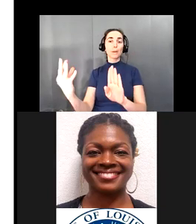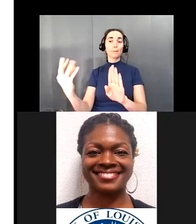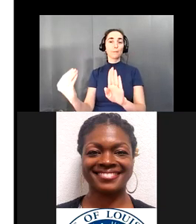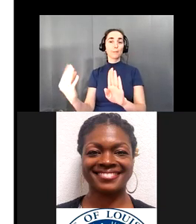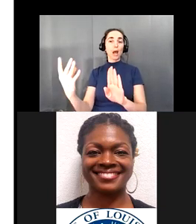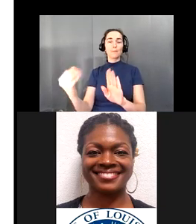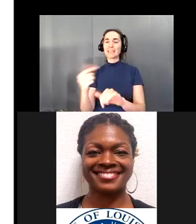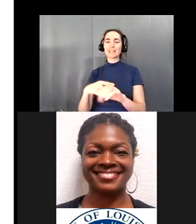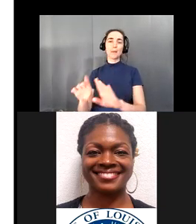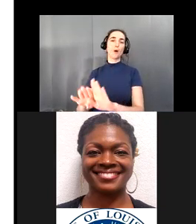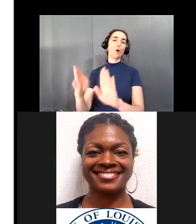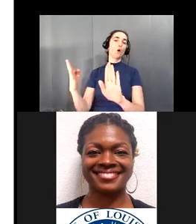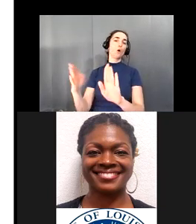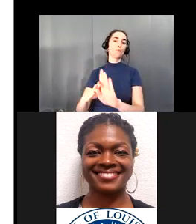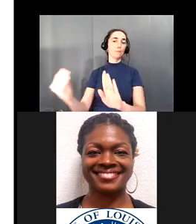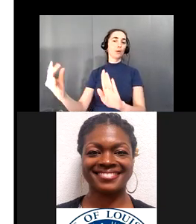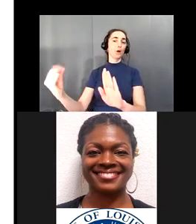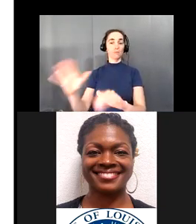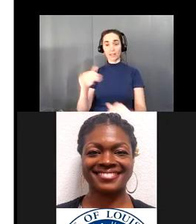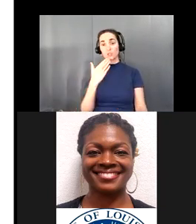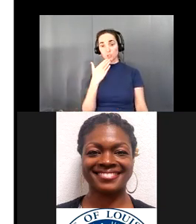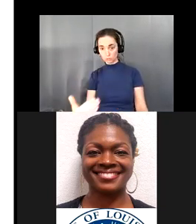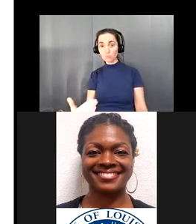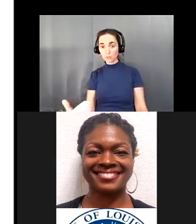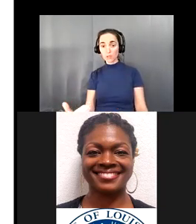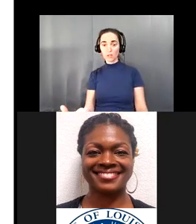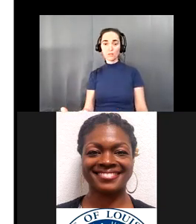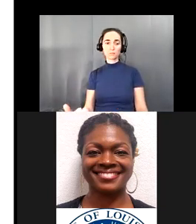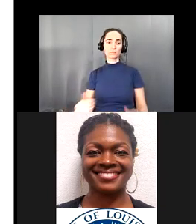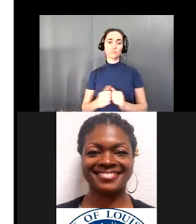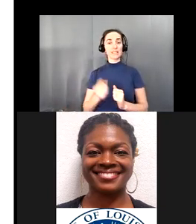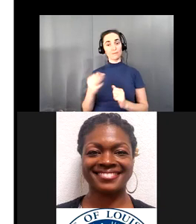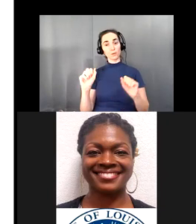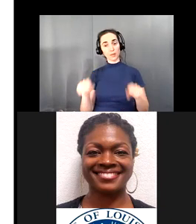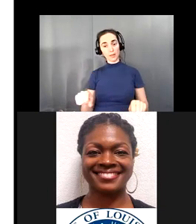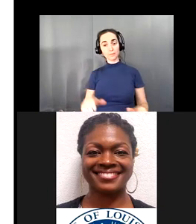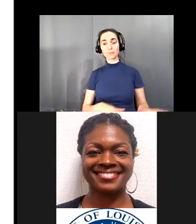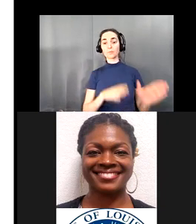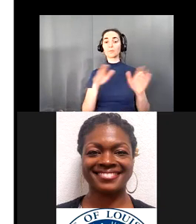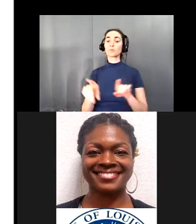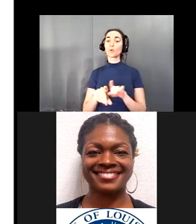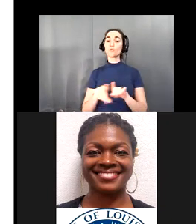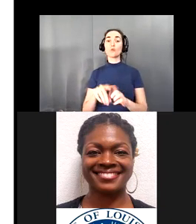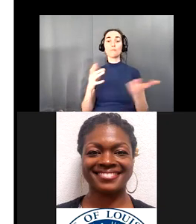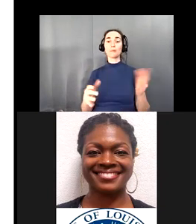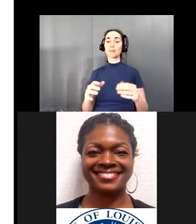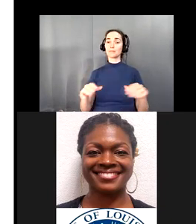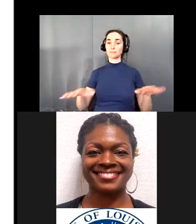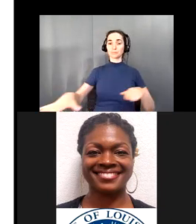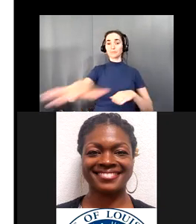is open. You know that's good to have if you can, if you can do that. 16:23:07 If you can also have cameras around the perimeter of your home.